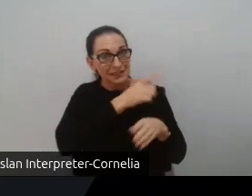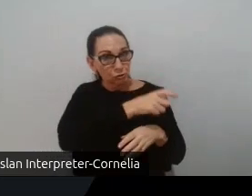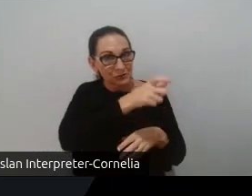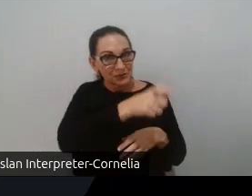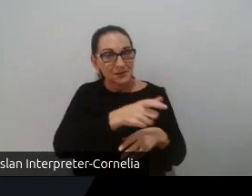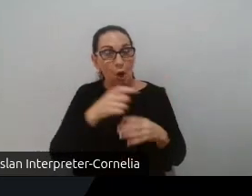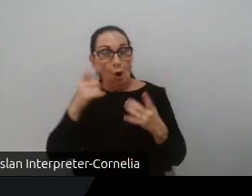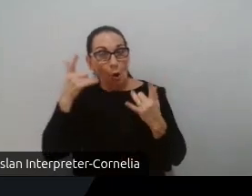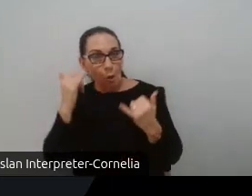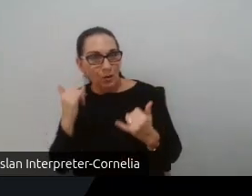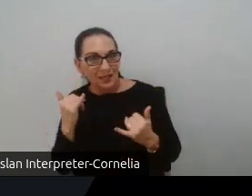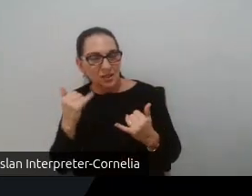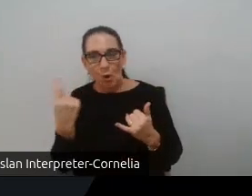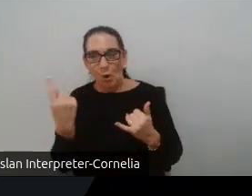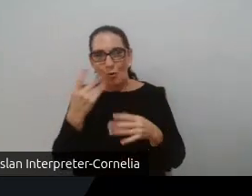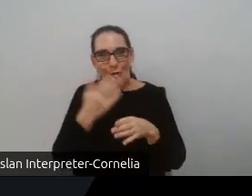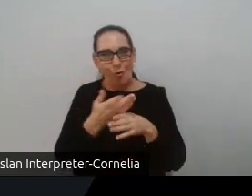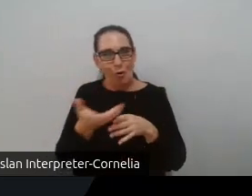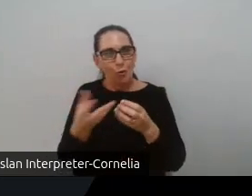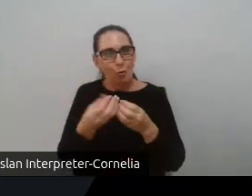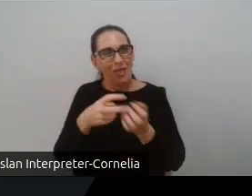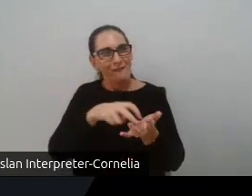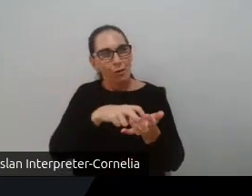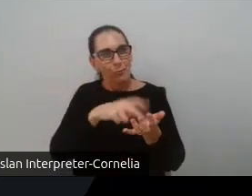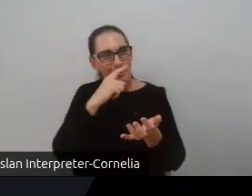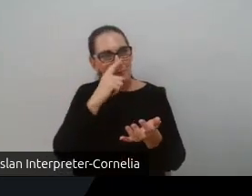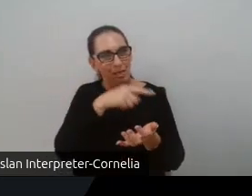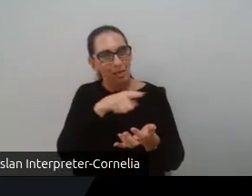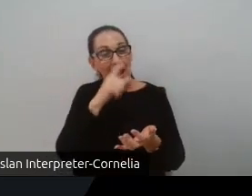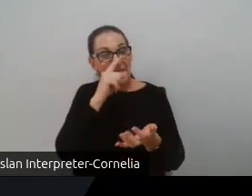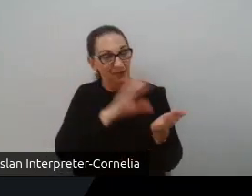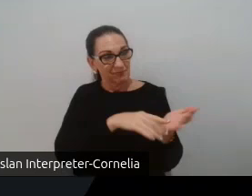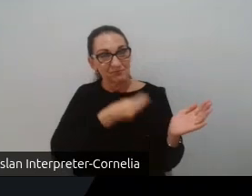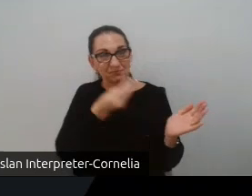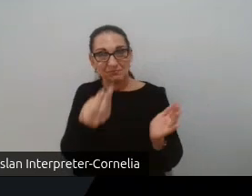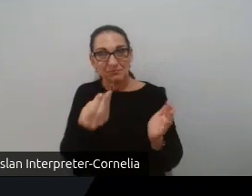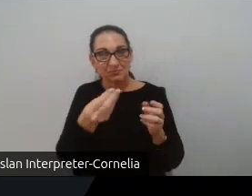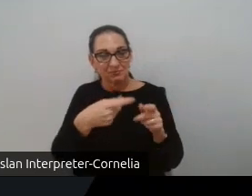that works with vulnerable people to pull out and use as a part of their communication tool set. We